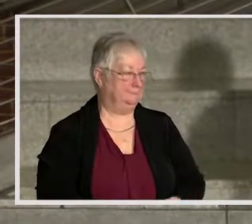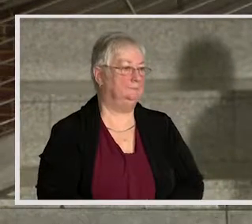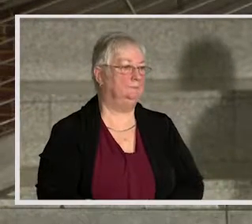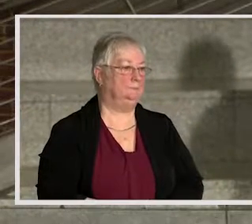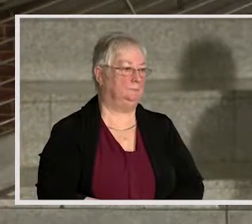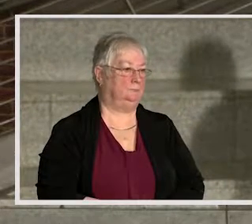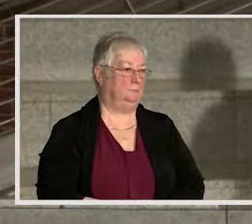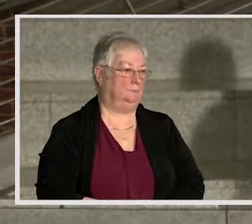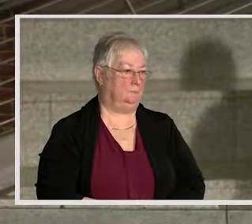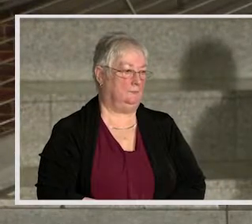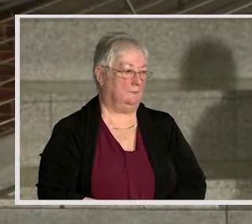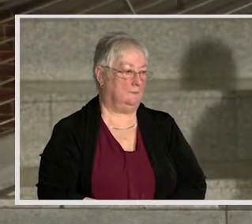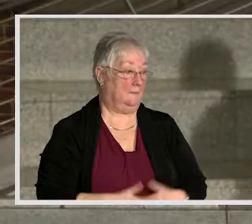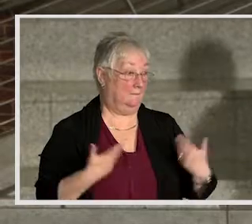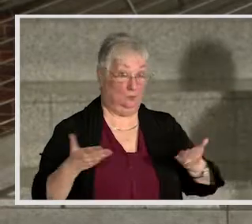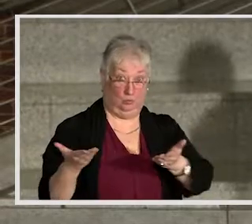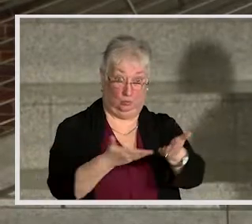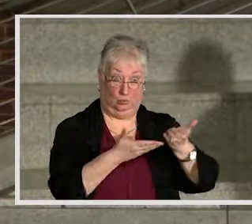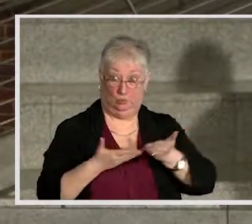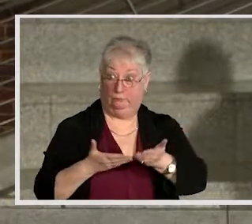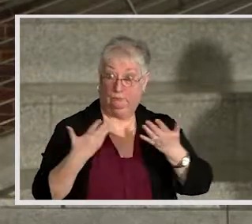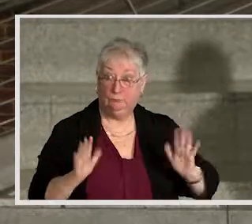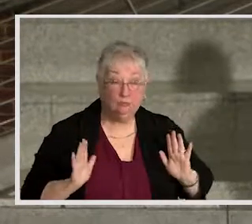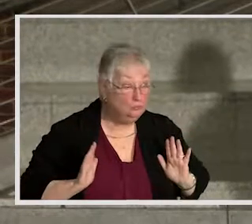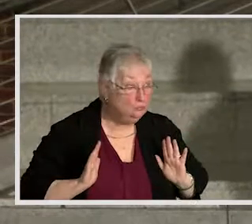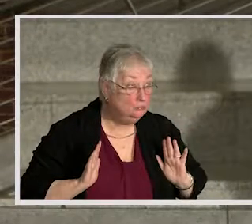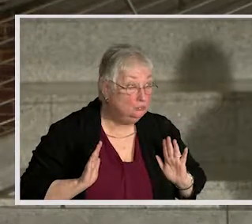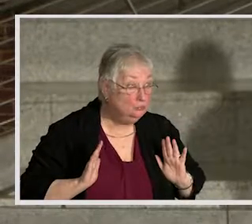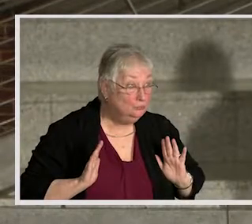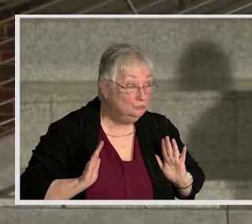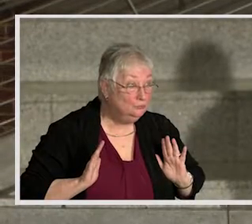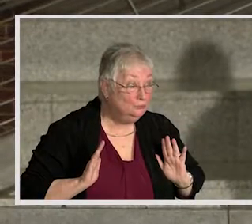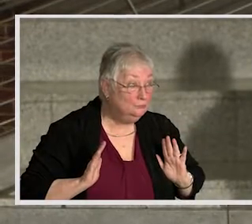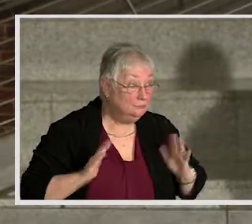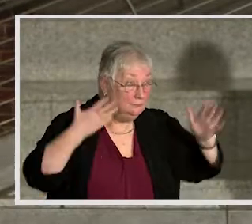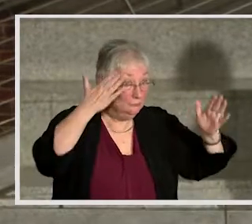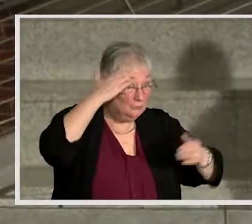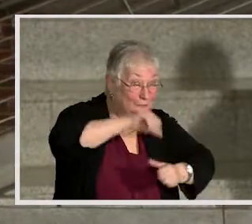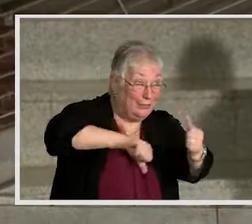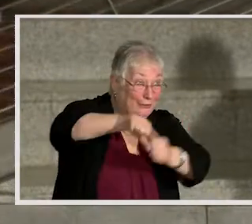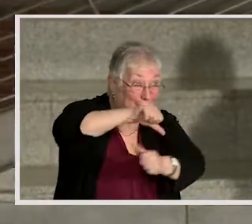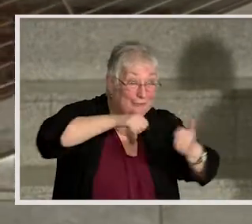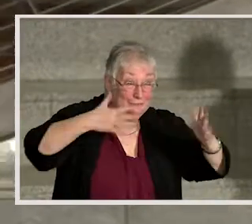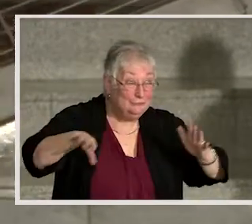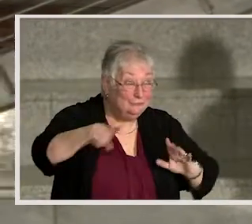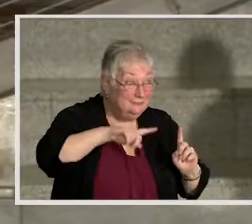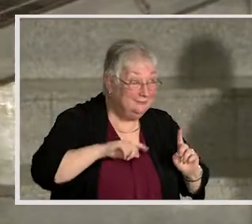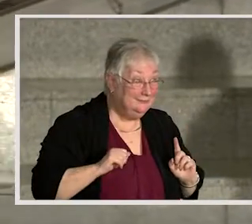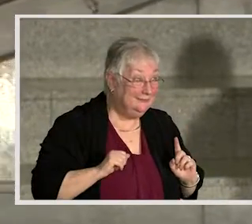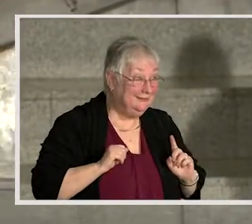INTRODUCED YOURSELF TO THAT PERSON AND THEY SHOULD HAVE ALREADY INTRODUCED THEMSELVES TO YOU. THEY KNOW ALL ABOUT WHAT WE ARE ABOUT TO DO HERE AND WHAT WE ARE